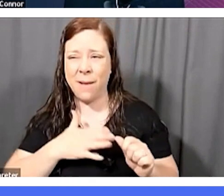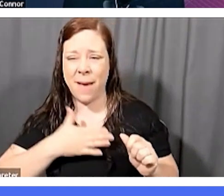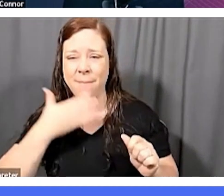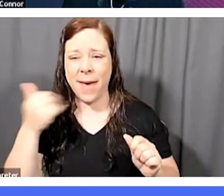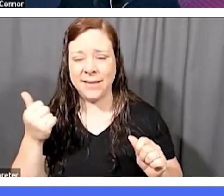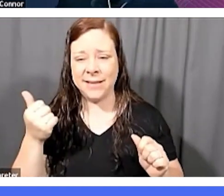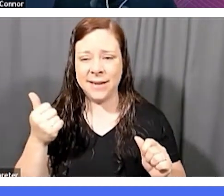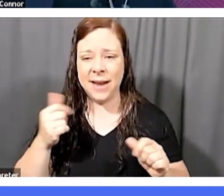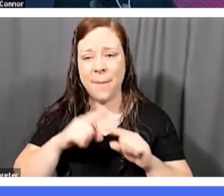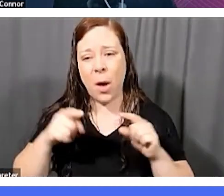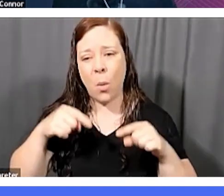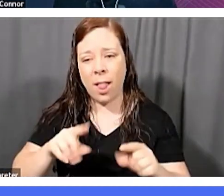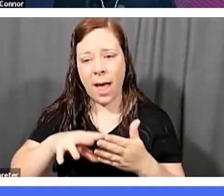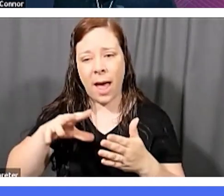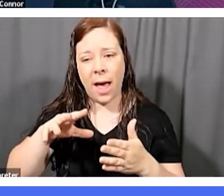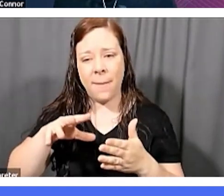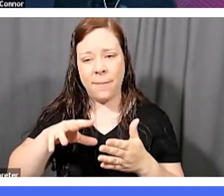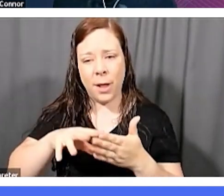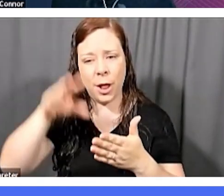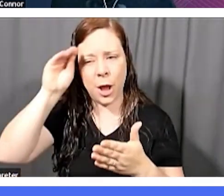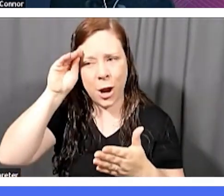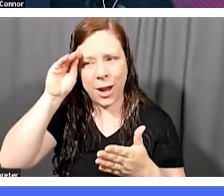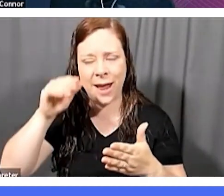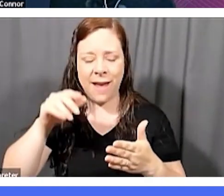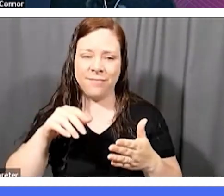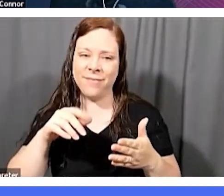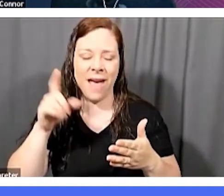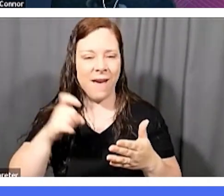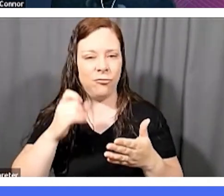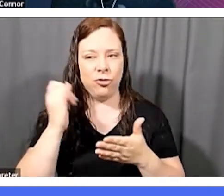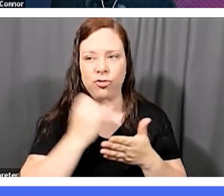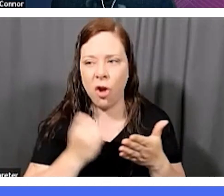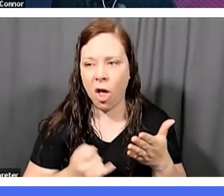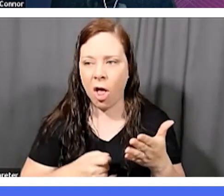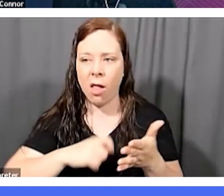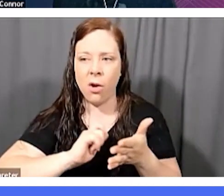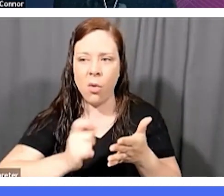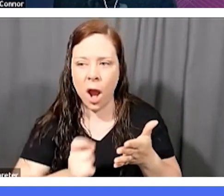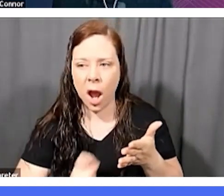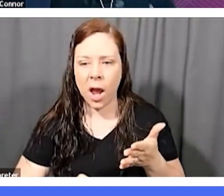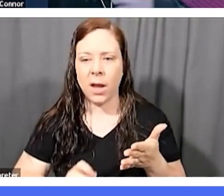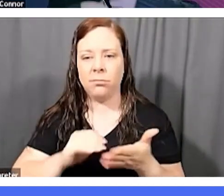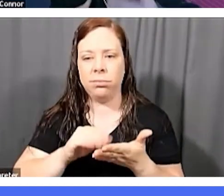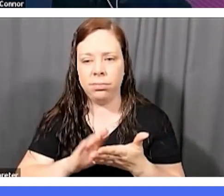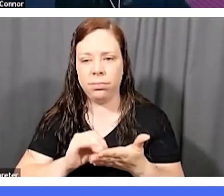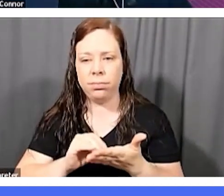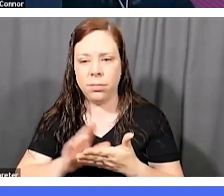if it's something I wanna remember, I'm gonna start drawing something. I'm gonna start writing notes. I'm gonna take notes in such a way that it helps me to learn.